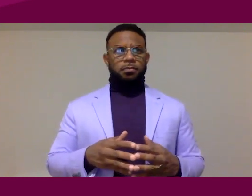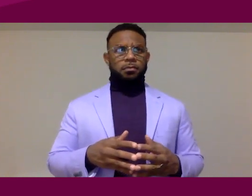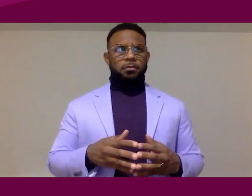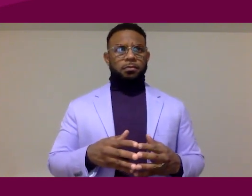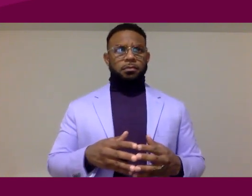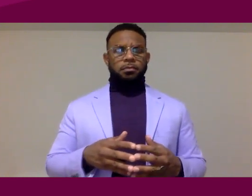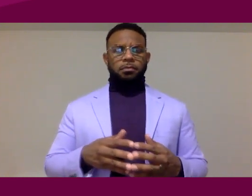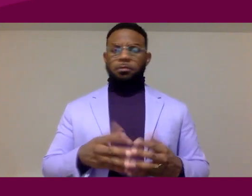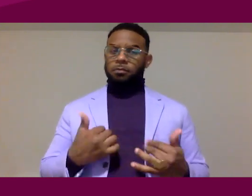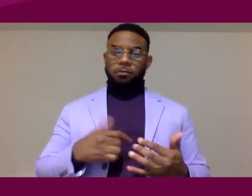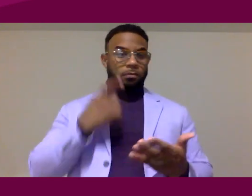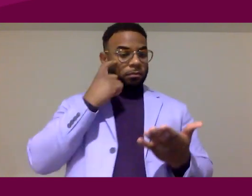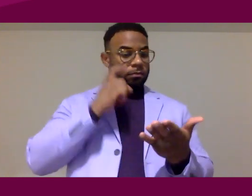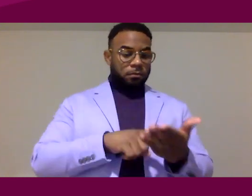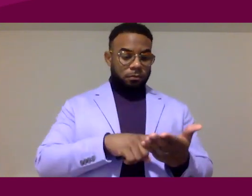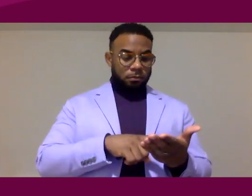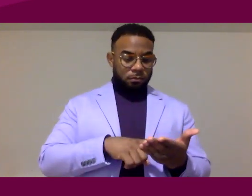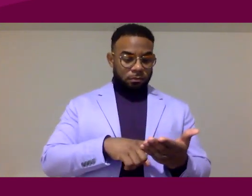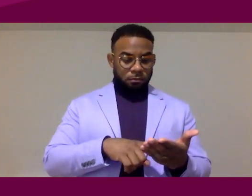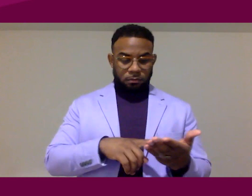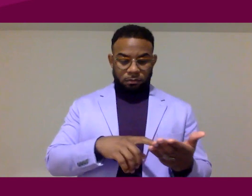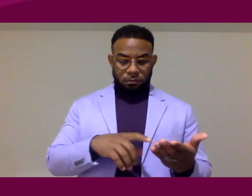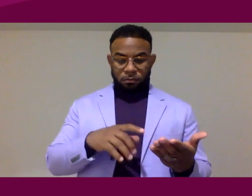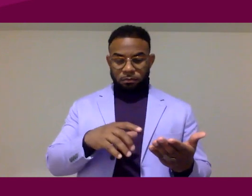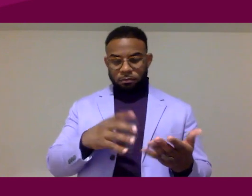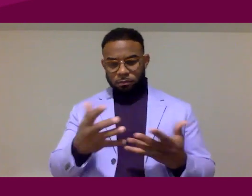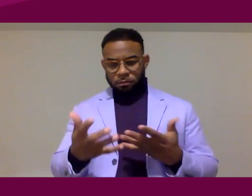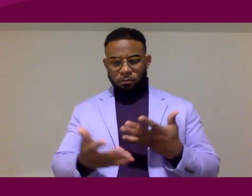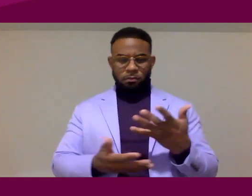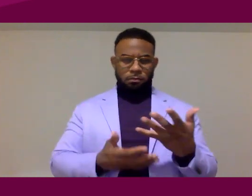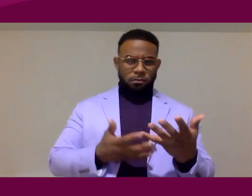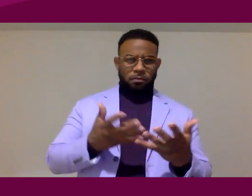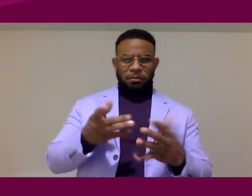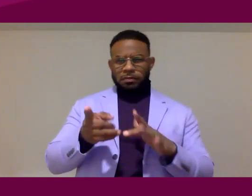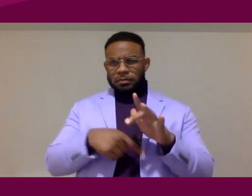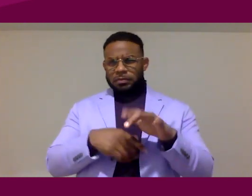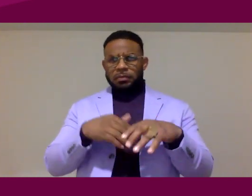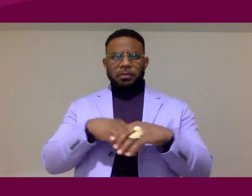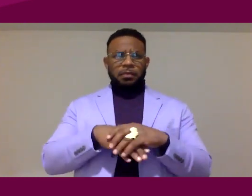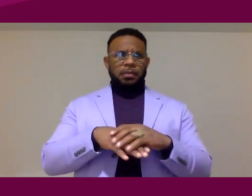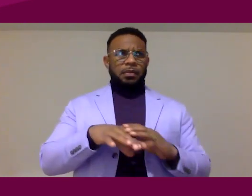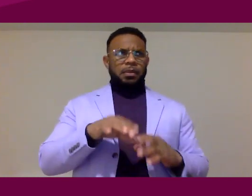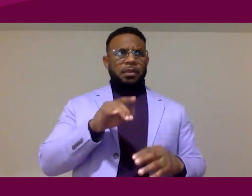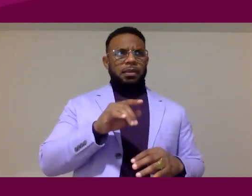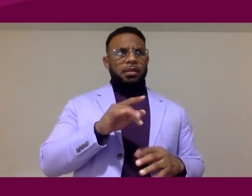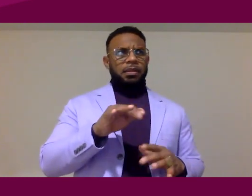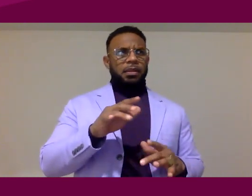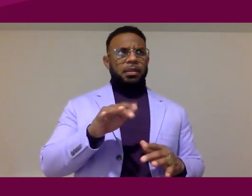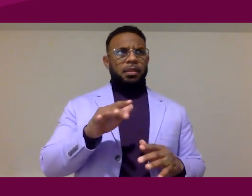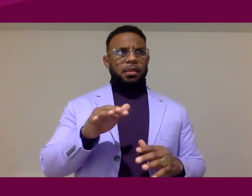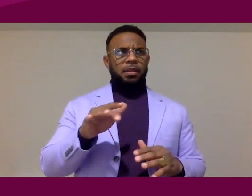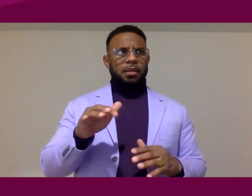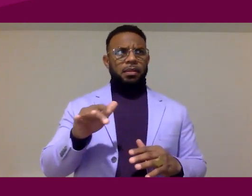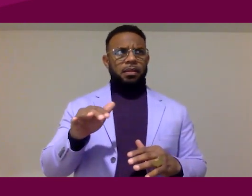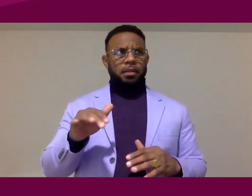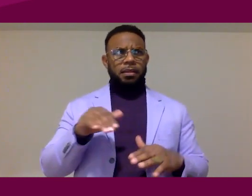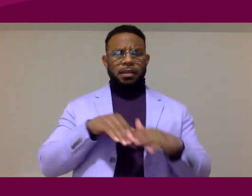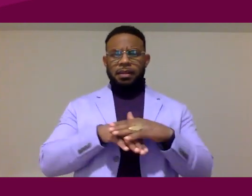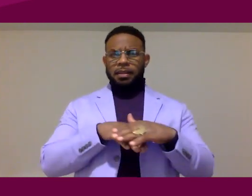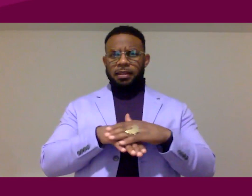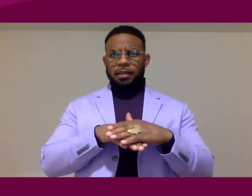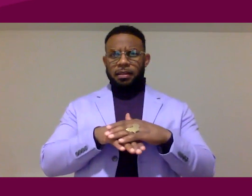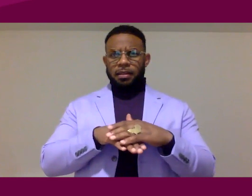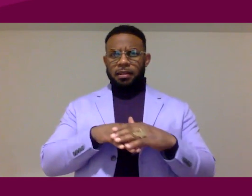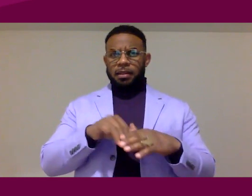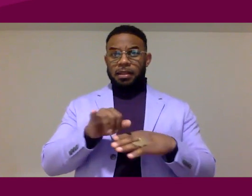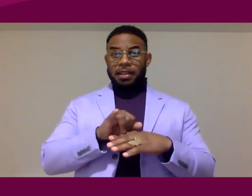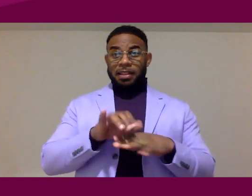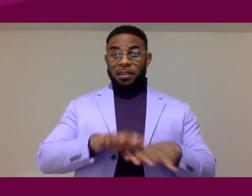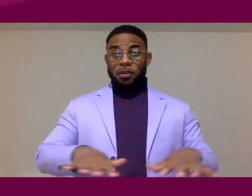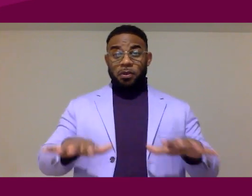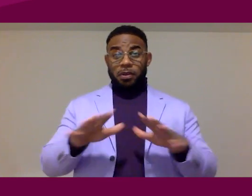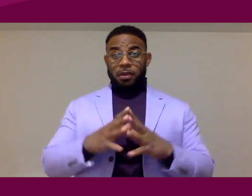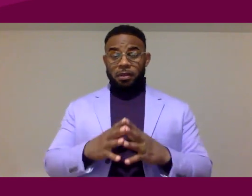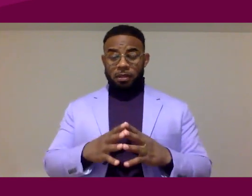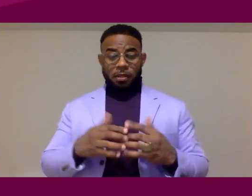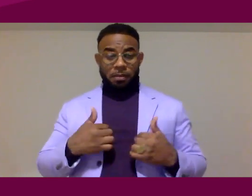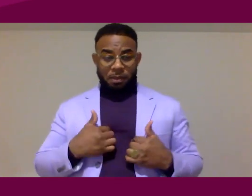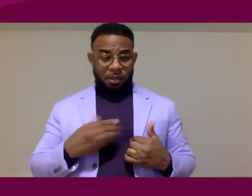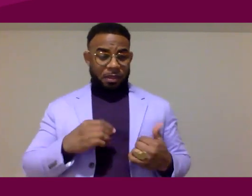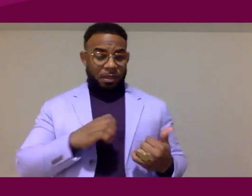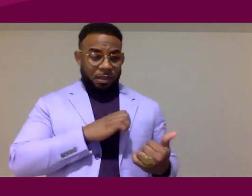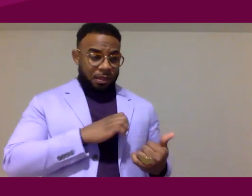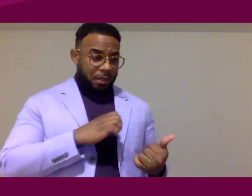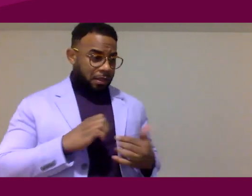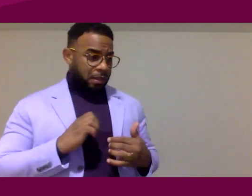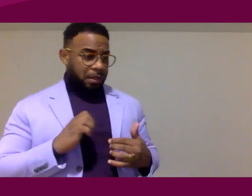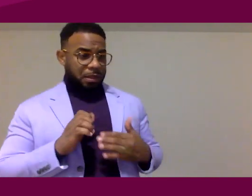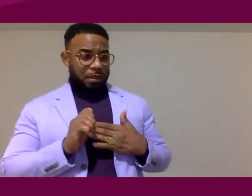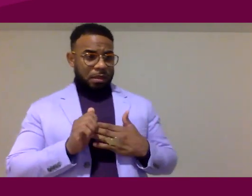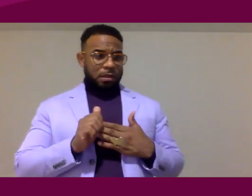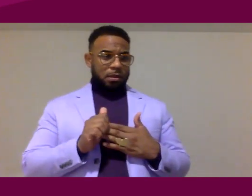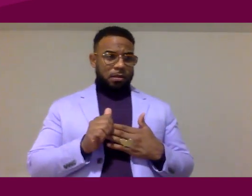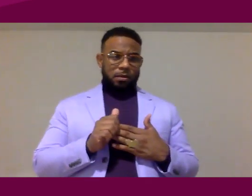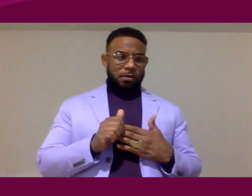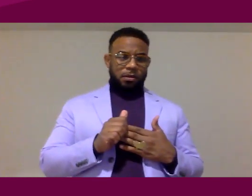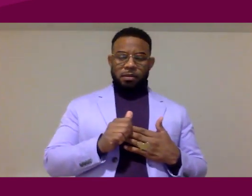And we recognized a gap in the accessibility industry, me and the executive leadership.